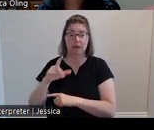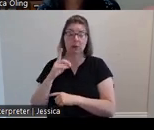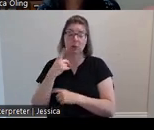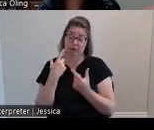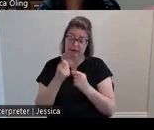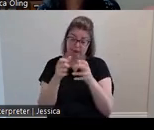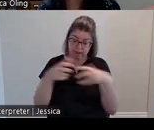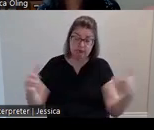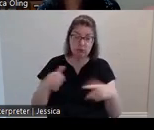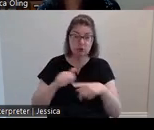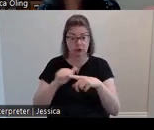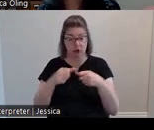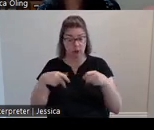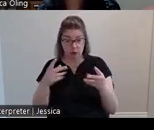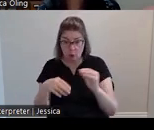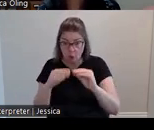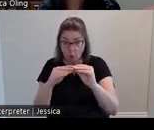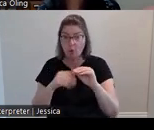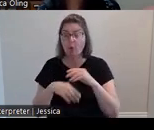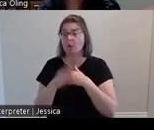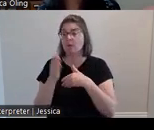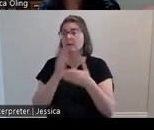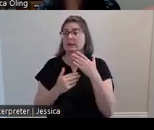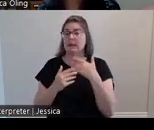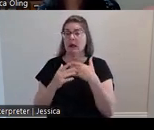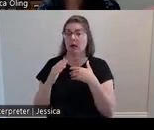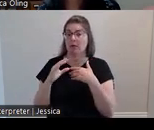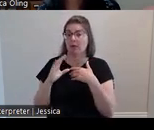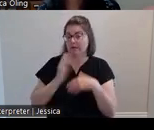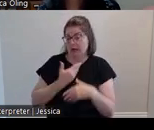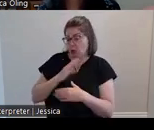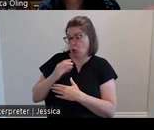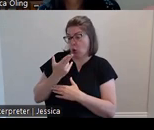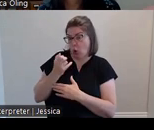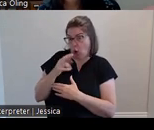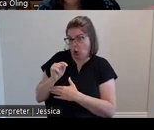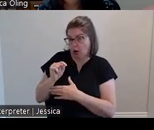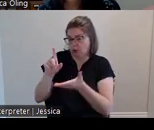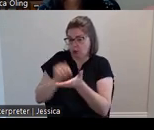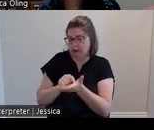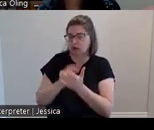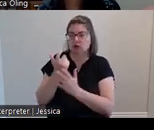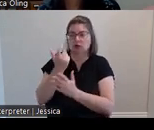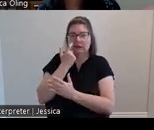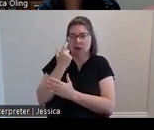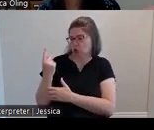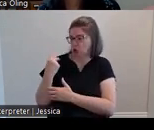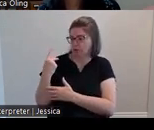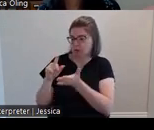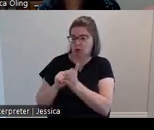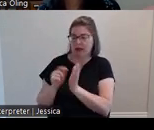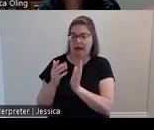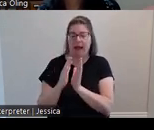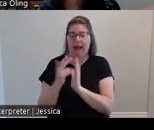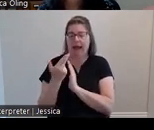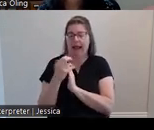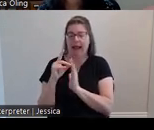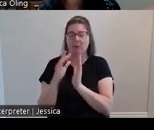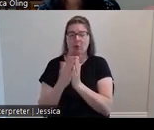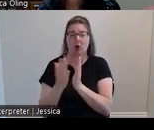We have had some of the cohort members actually publish. Carli and I recently published a handbook on digital accessibility and libraries for ALA.